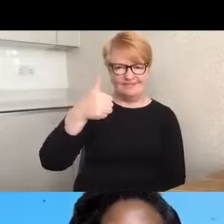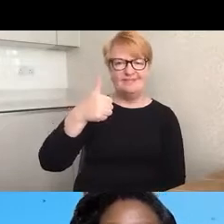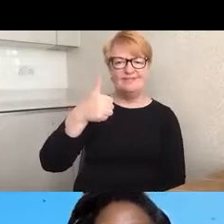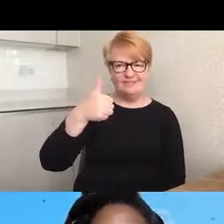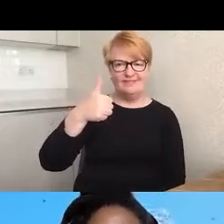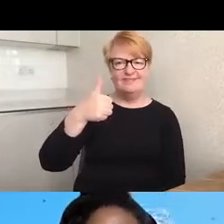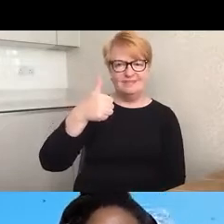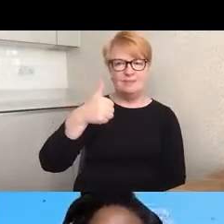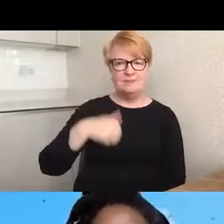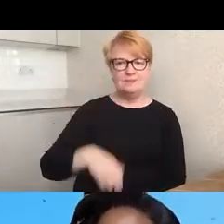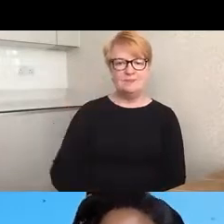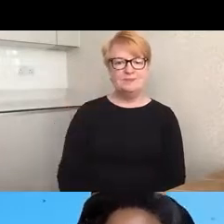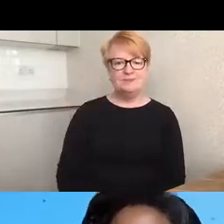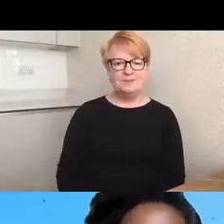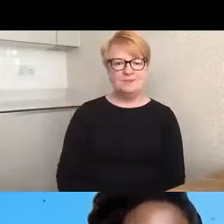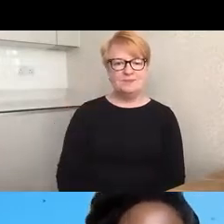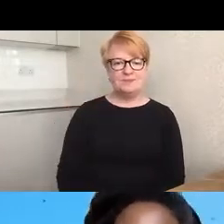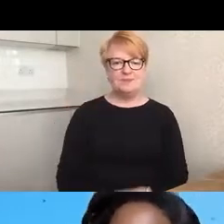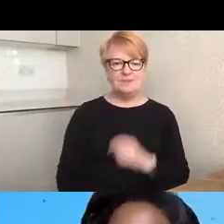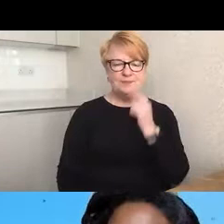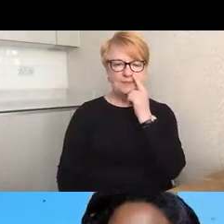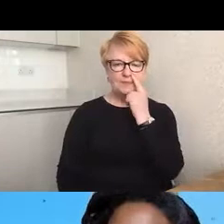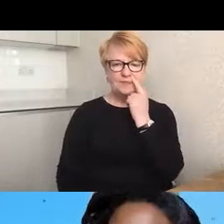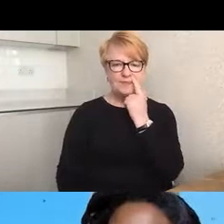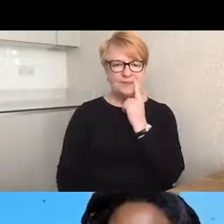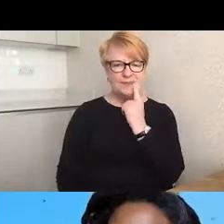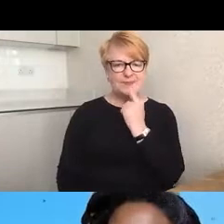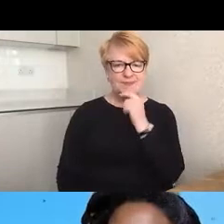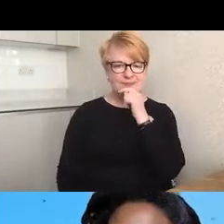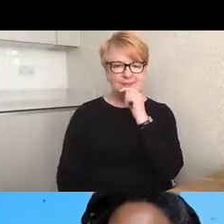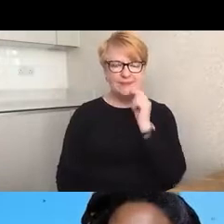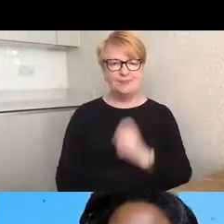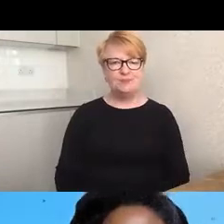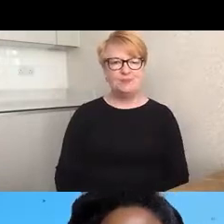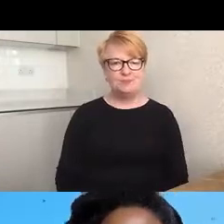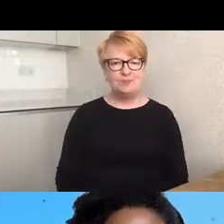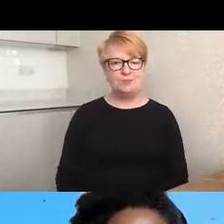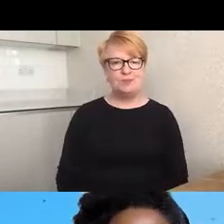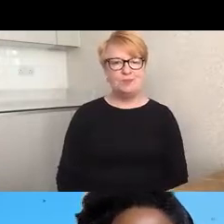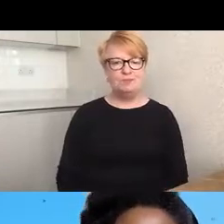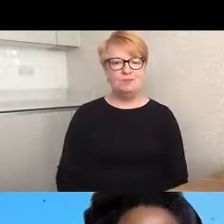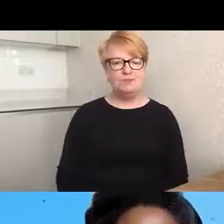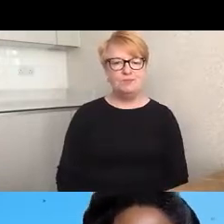Okay, so I'm just going to let you know a little bit about my thought process